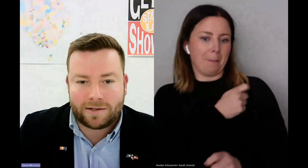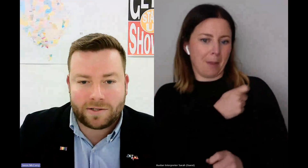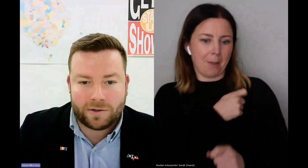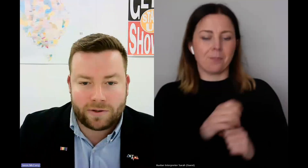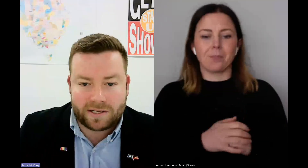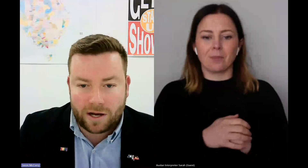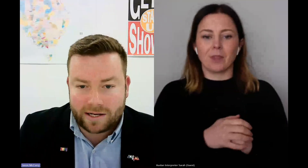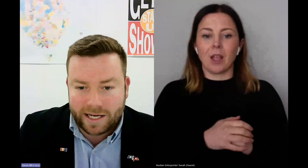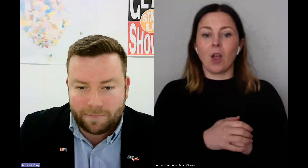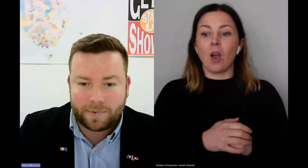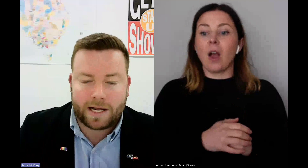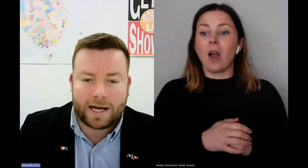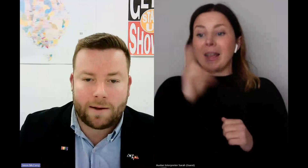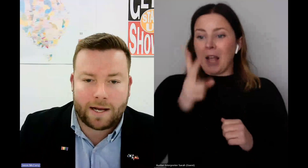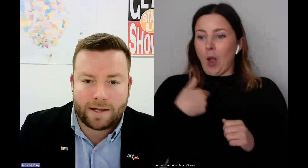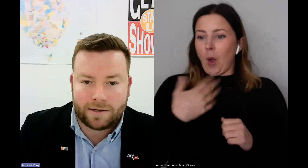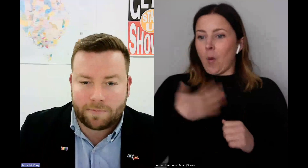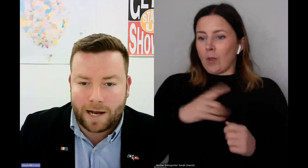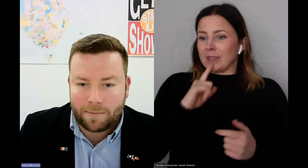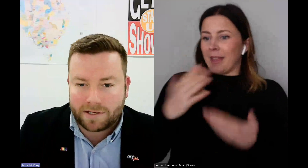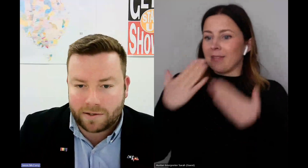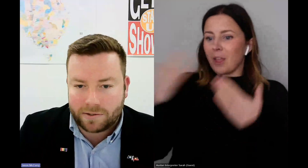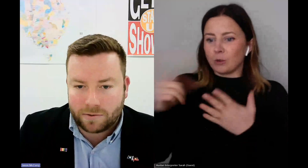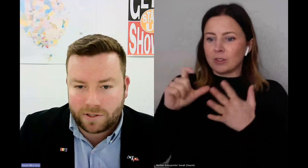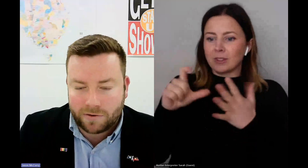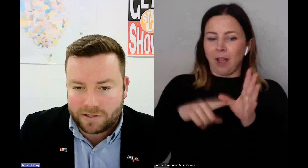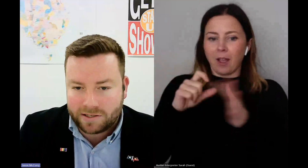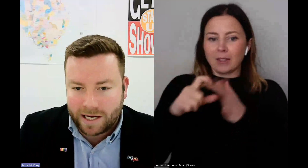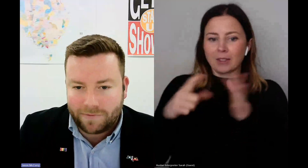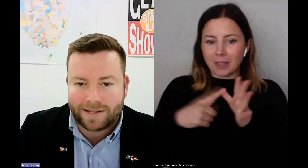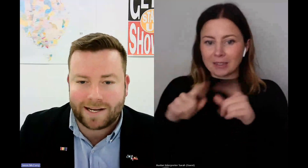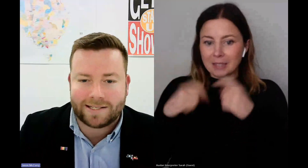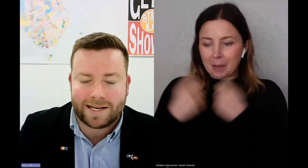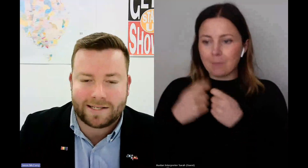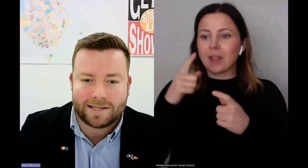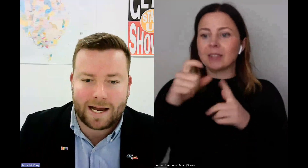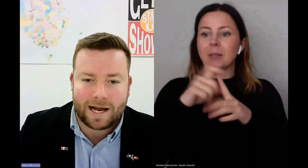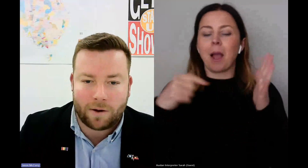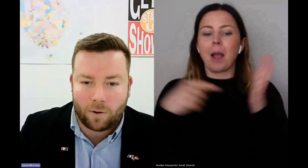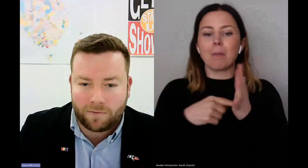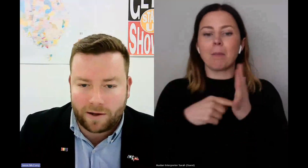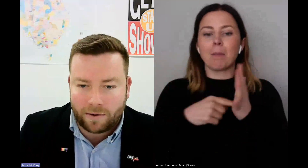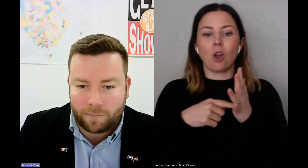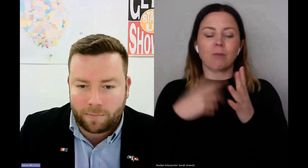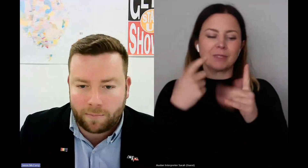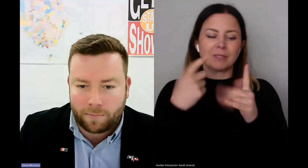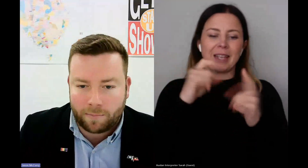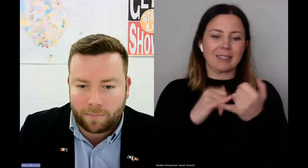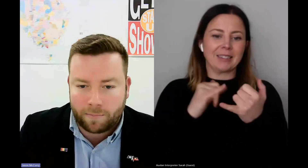out to the CYDA team and the Department of Social Services team at the DSS and all the